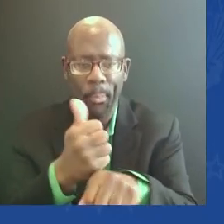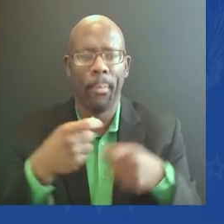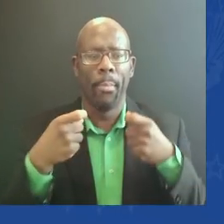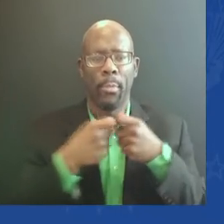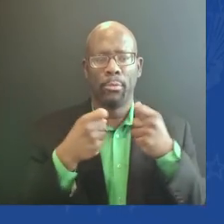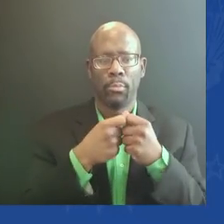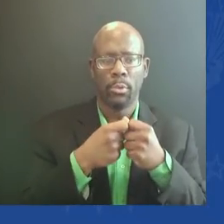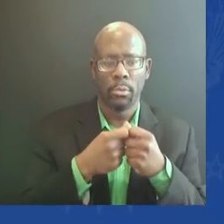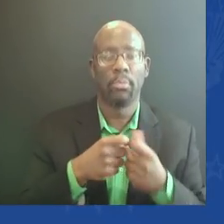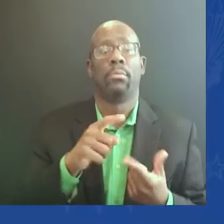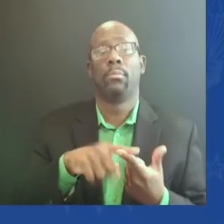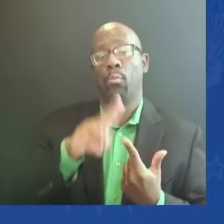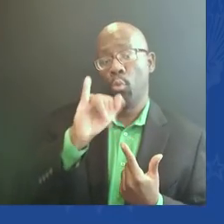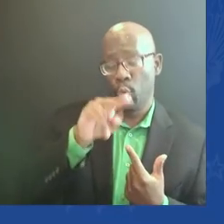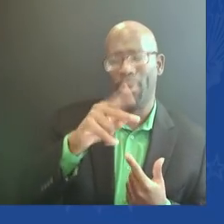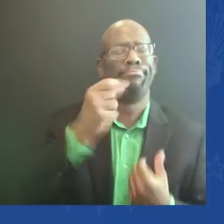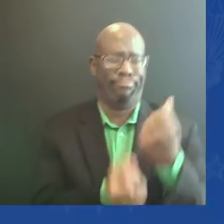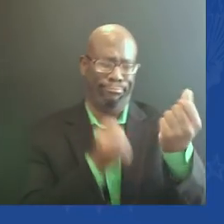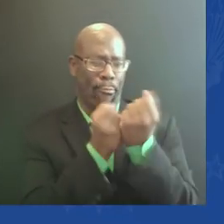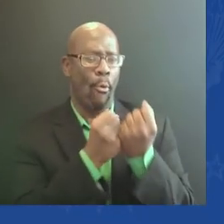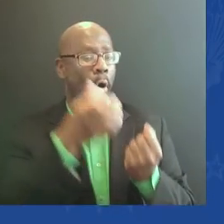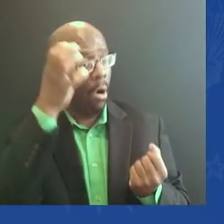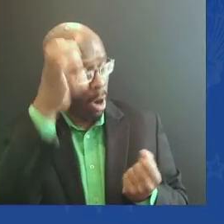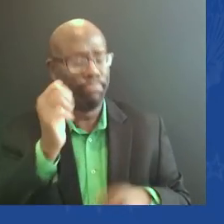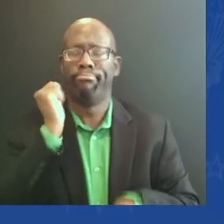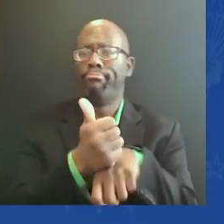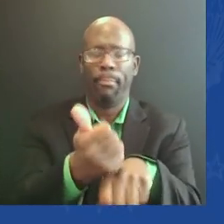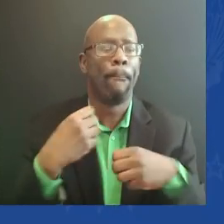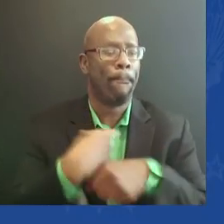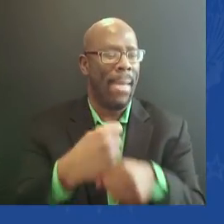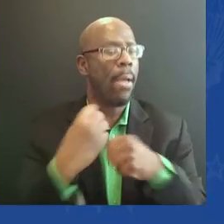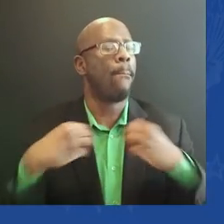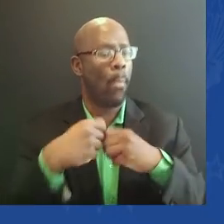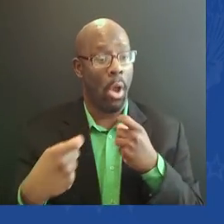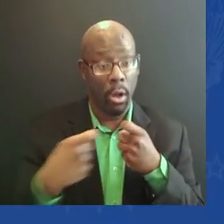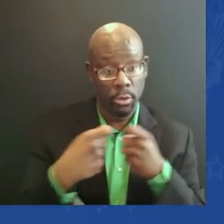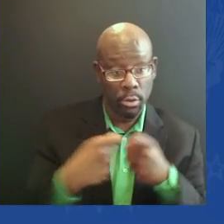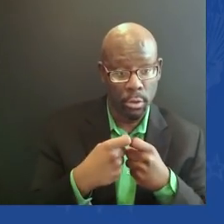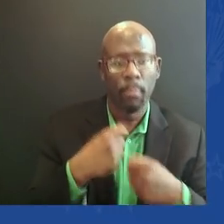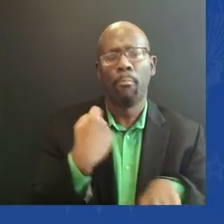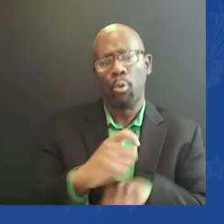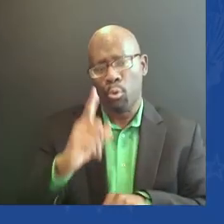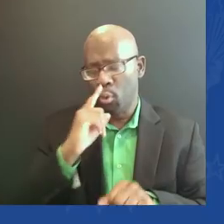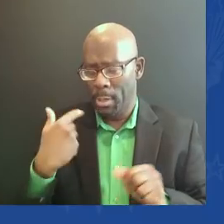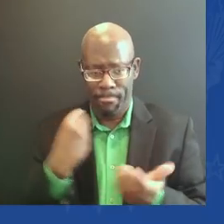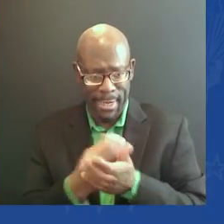Making sure we have the investment in battery technology that requires us to have the ability